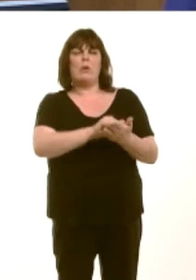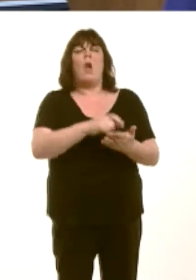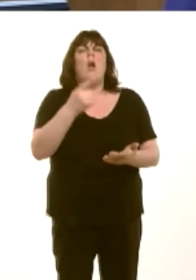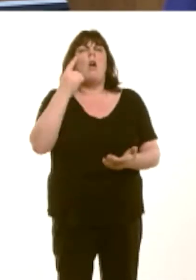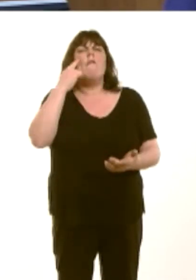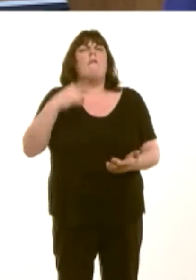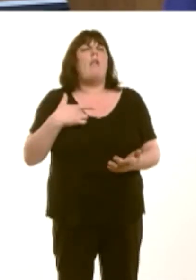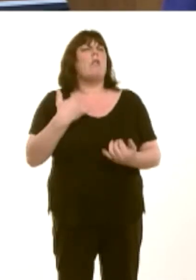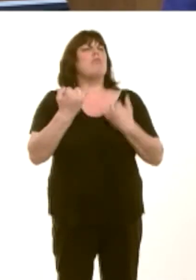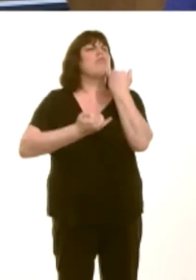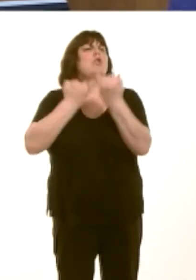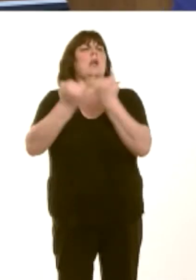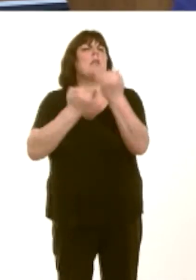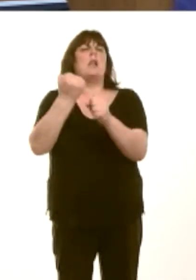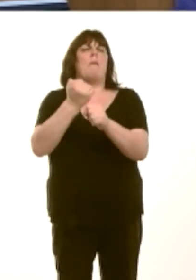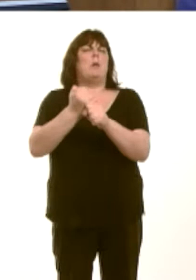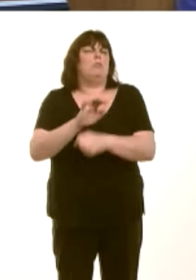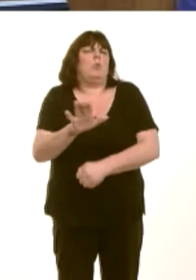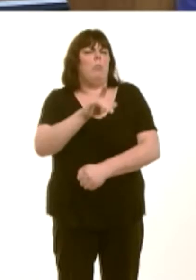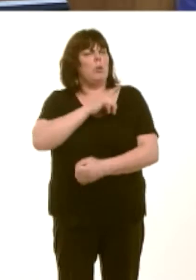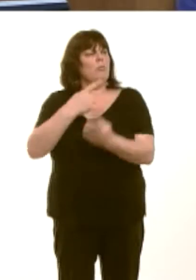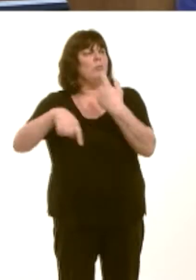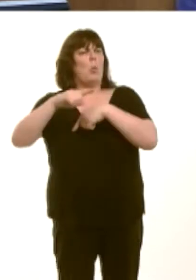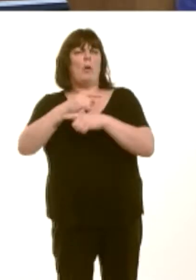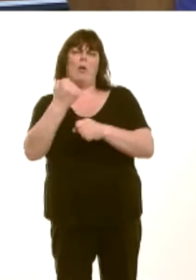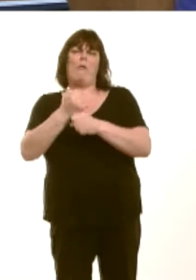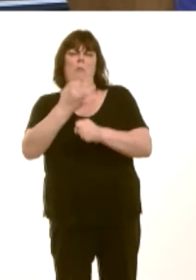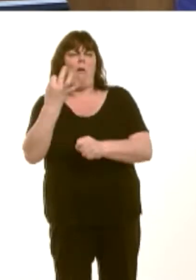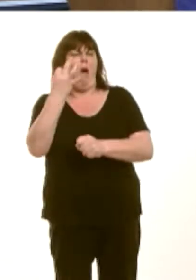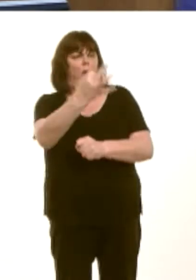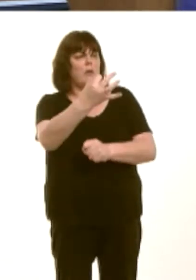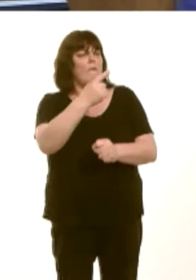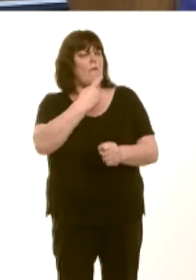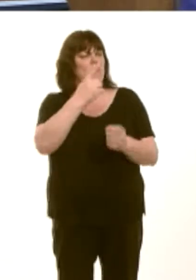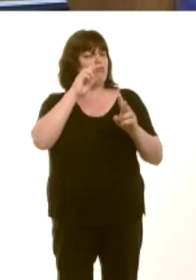itself commissioned the report, but it is important that we get teacher training right in the future.